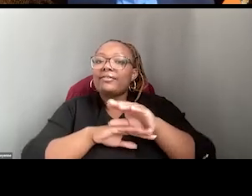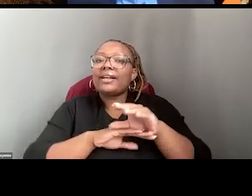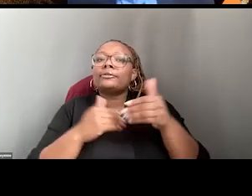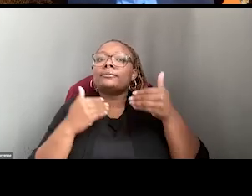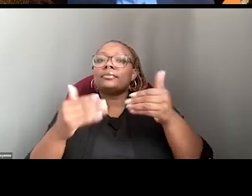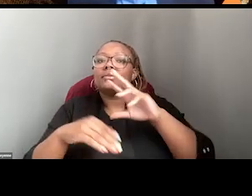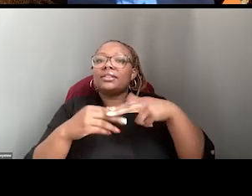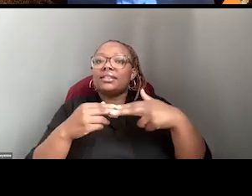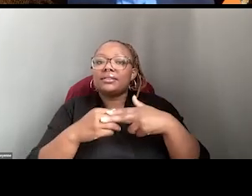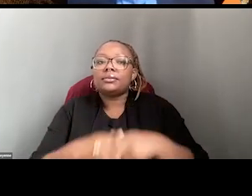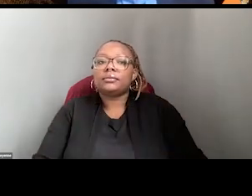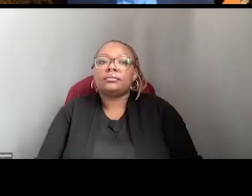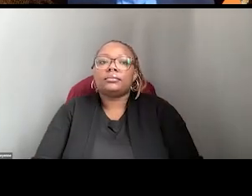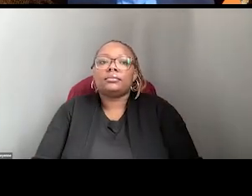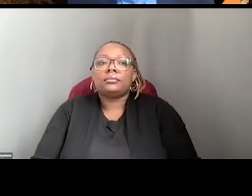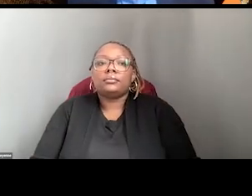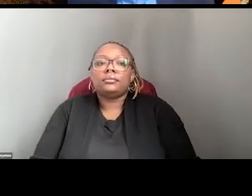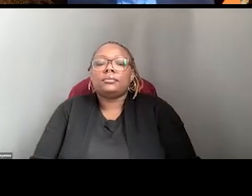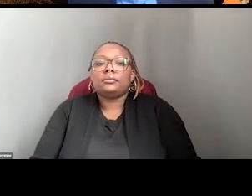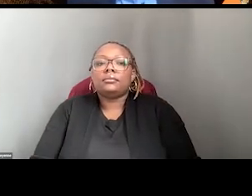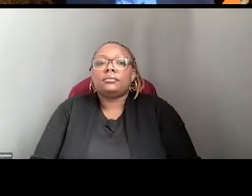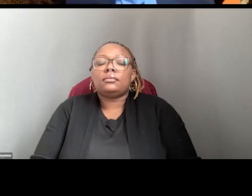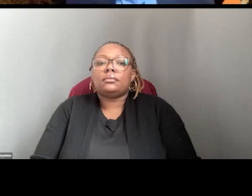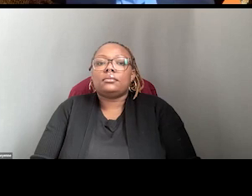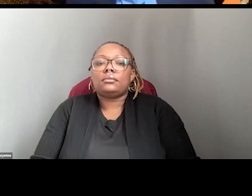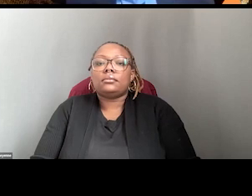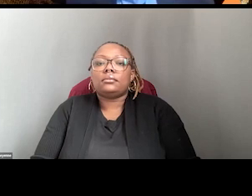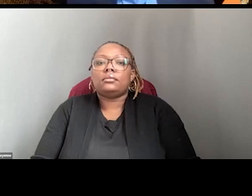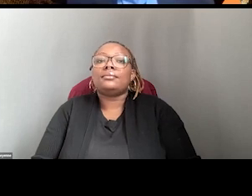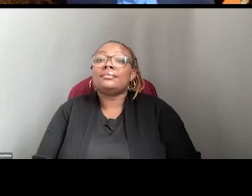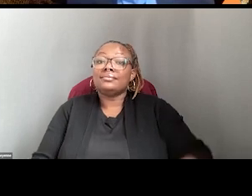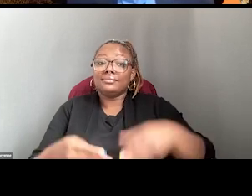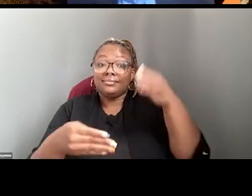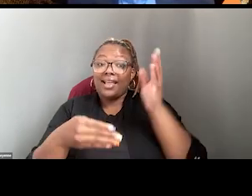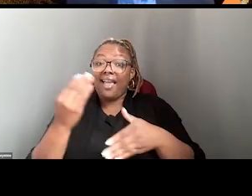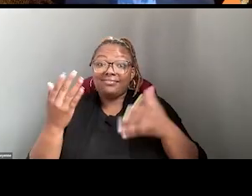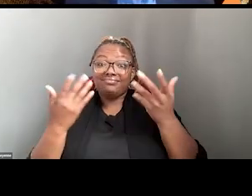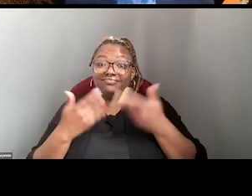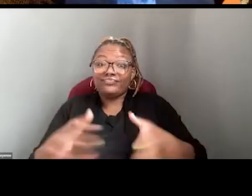And that brings us to the end of the presentation. As you can see here, there is some contact information